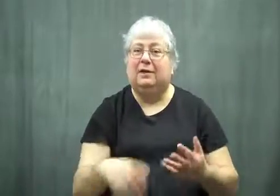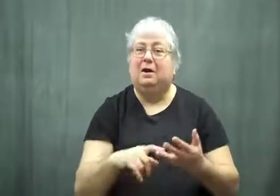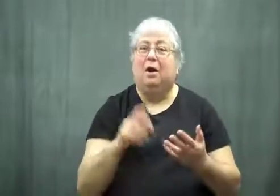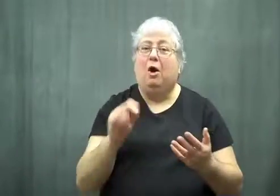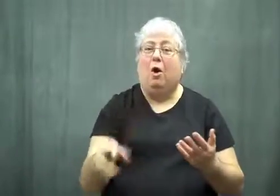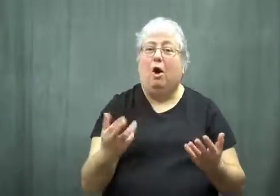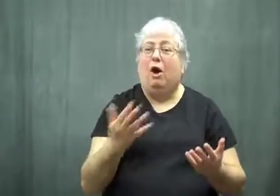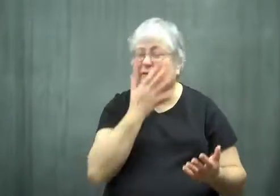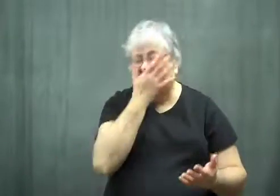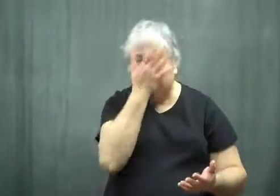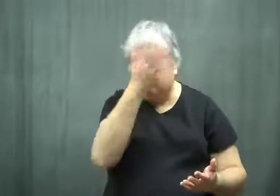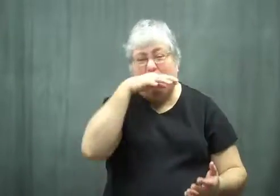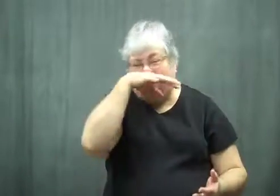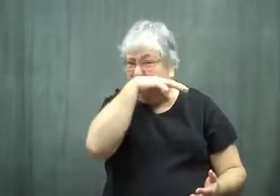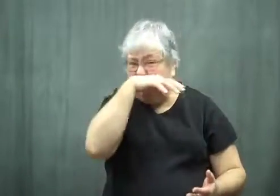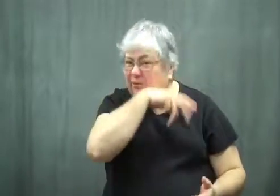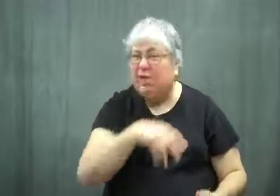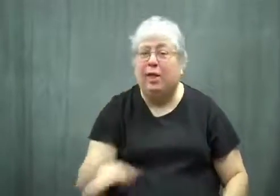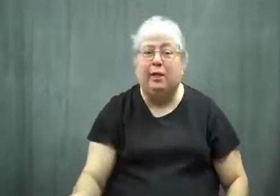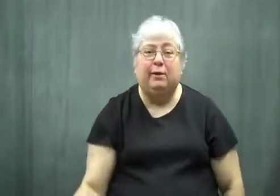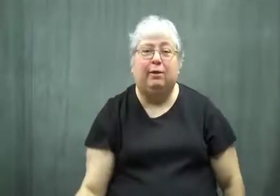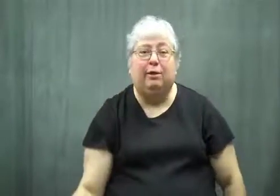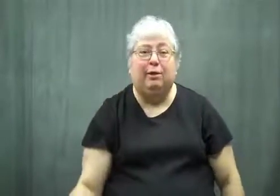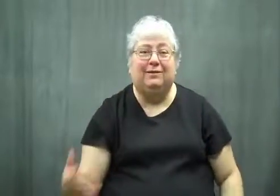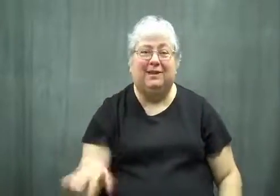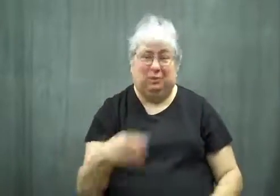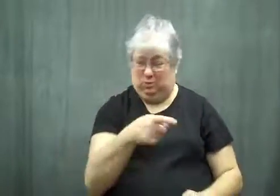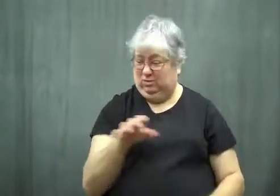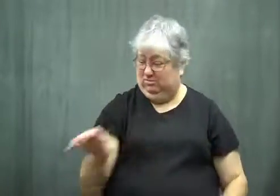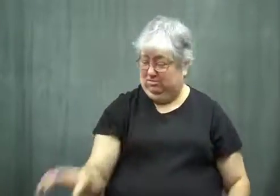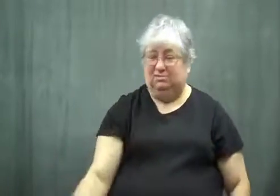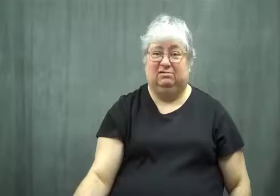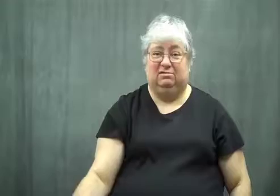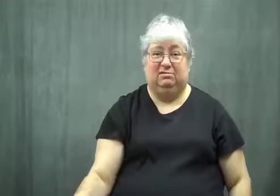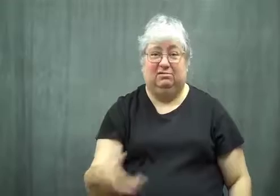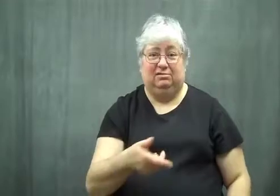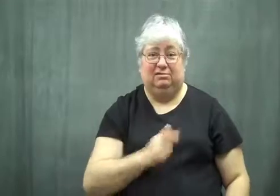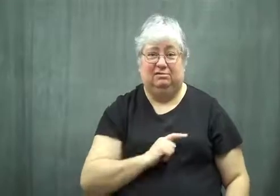They wipe their noses with their hands then grab on.